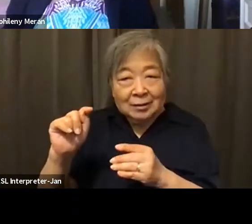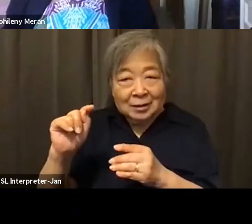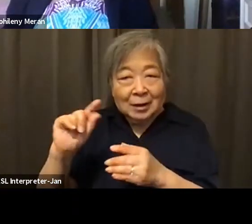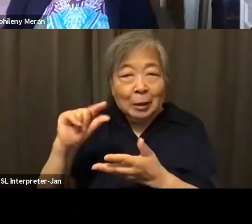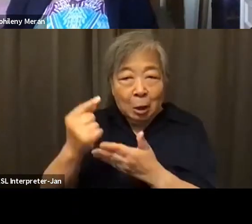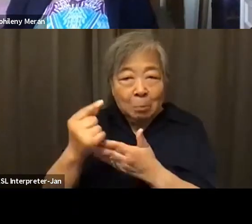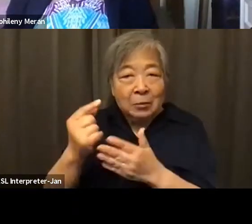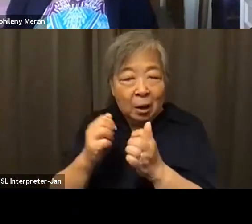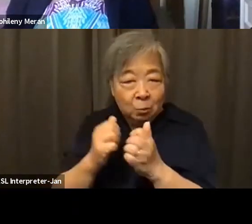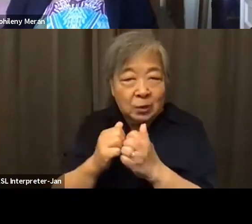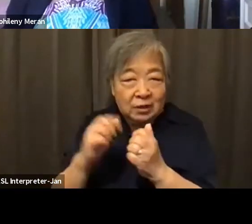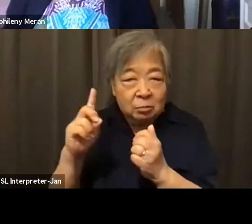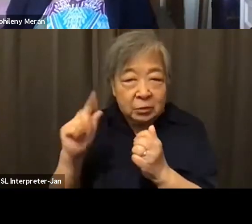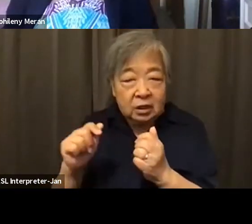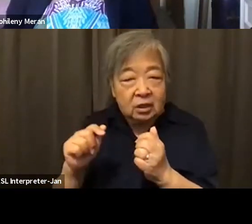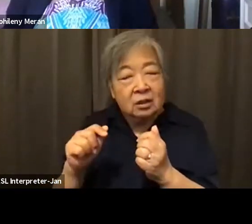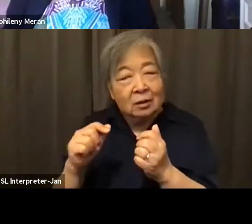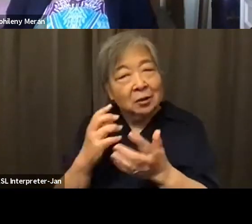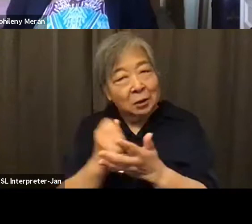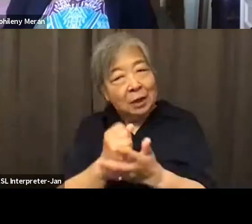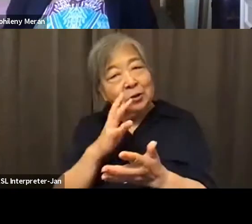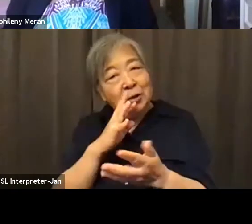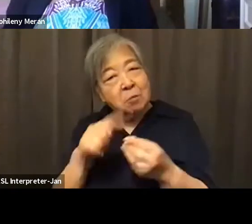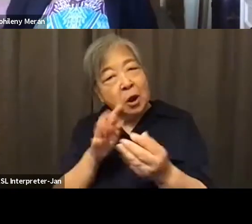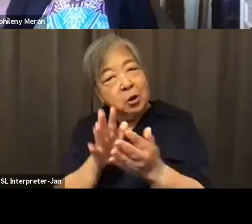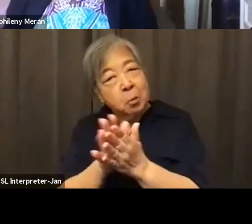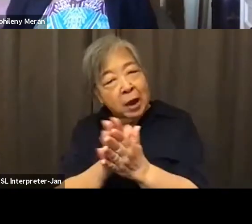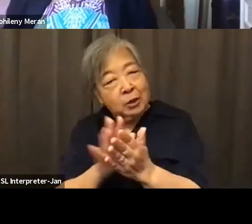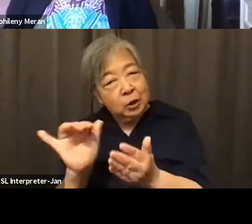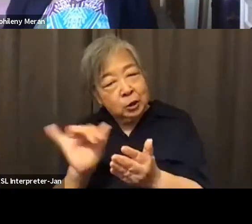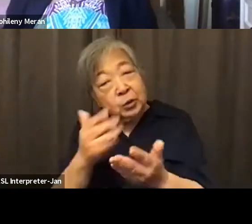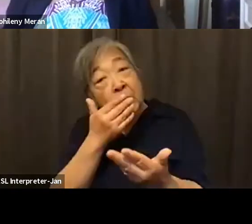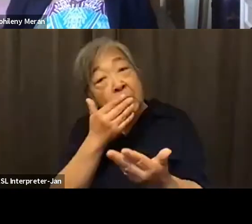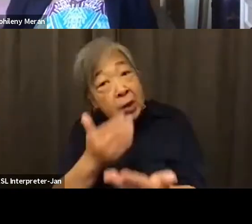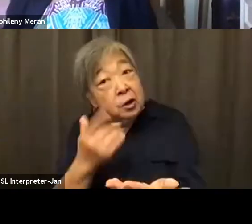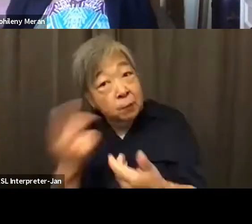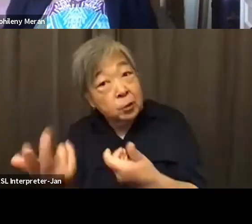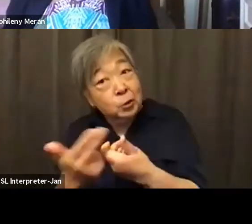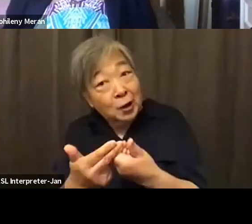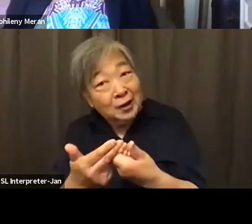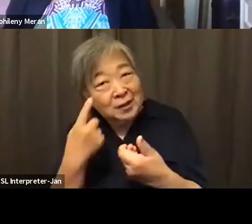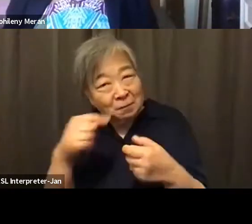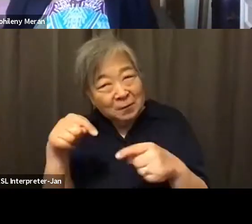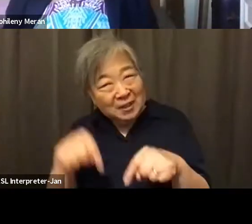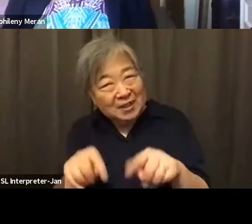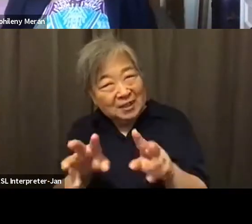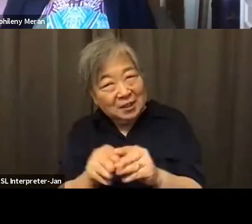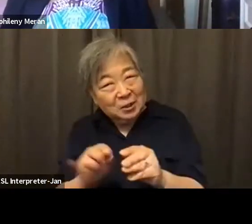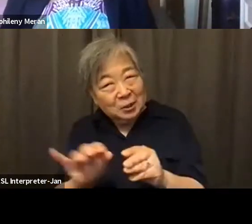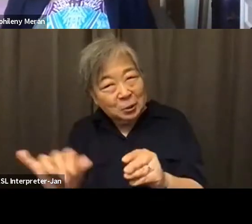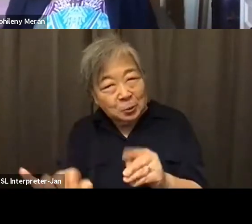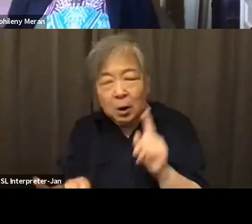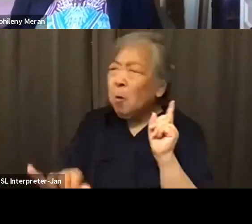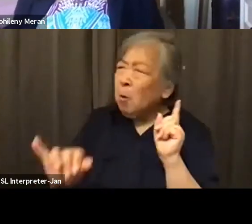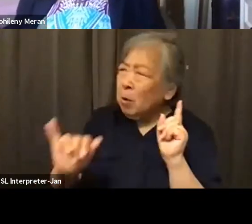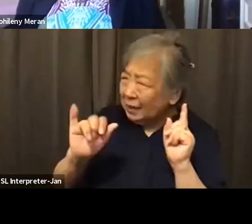about your passions on that, as well. So thanks again for joining us on this session, too. Thank you for inviting me.